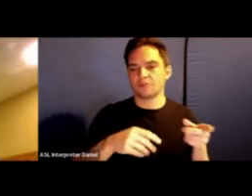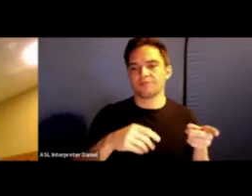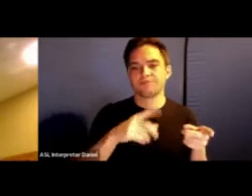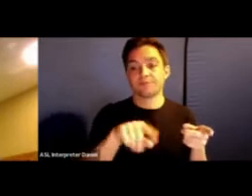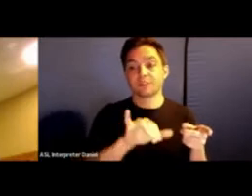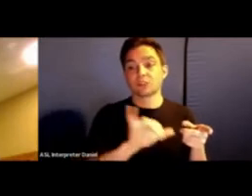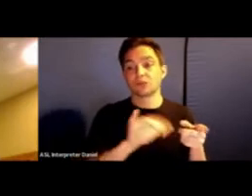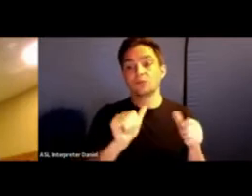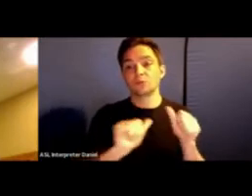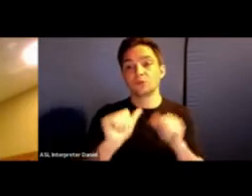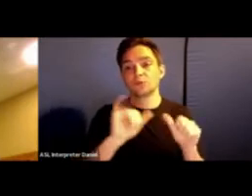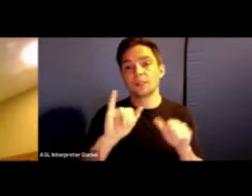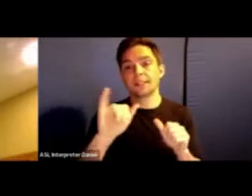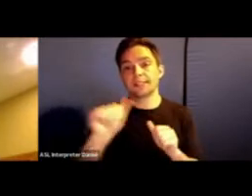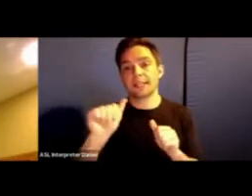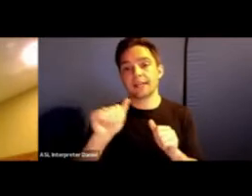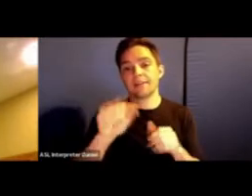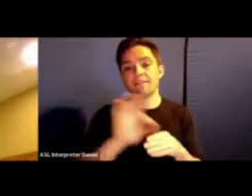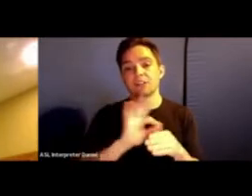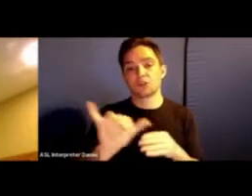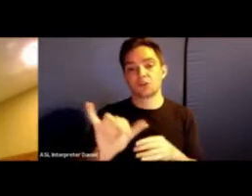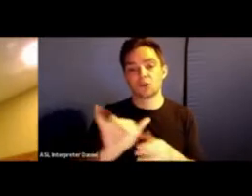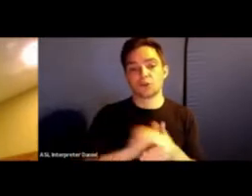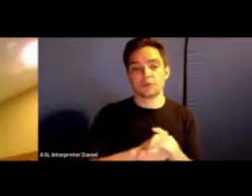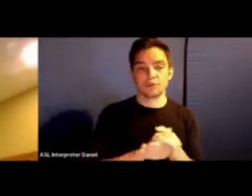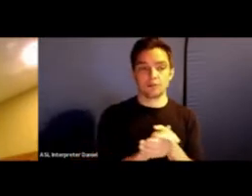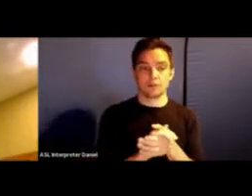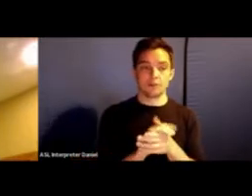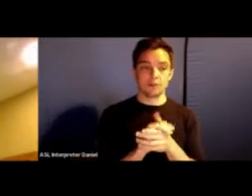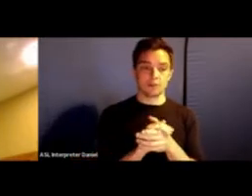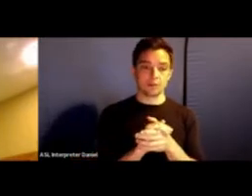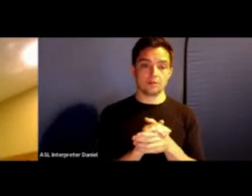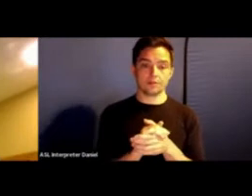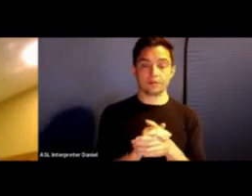perform the I&A function. And to just give you an out of